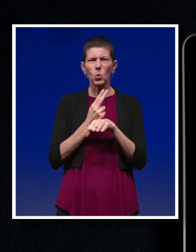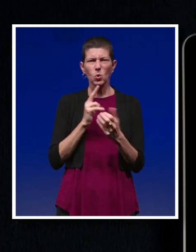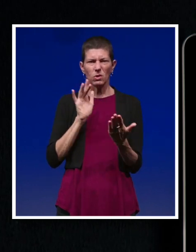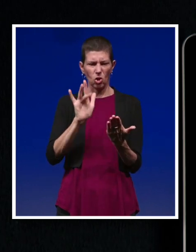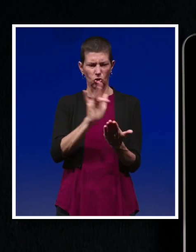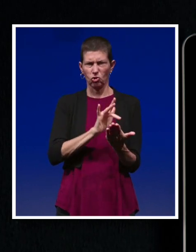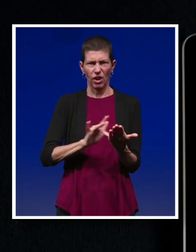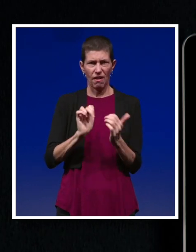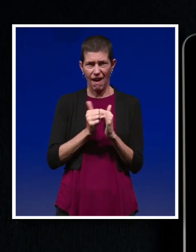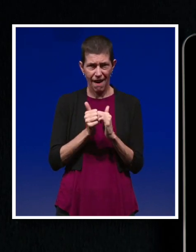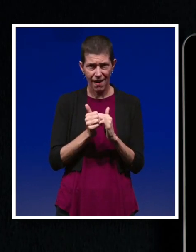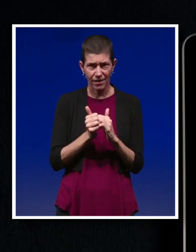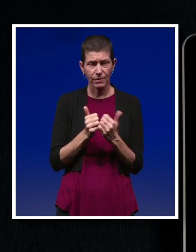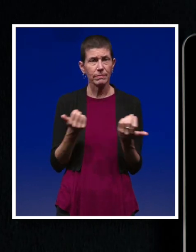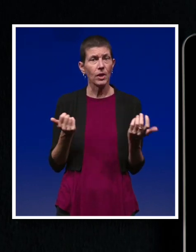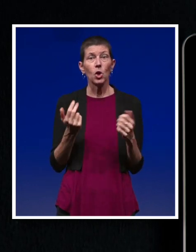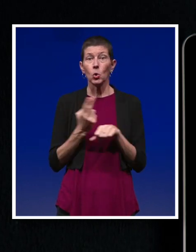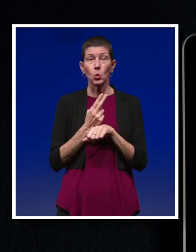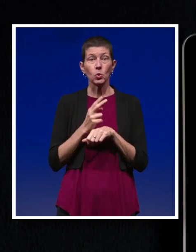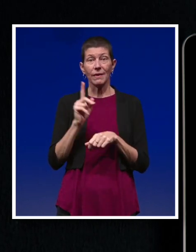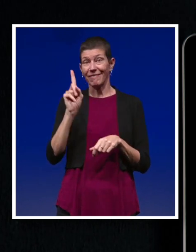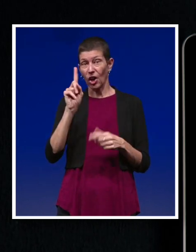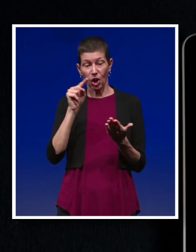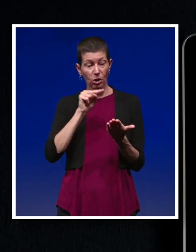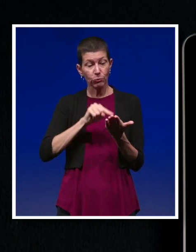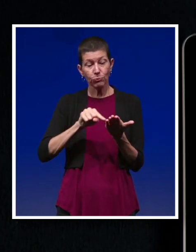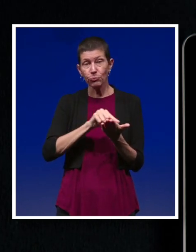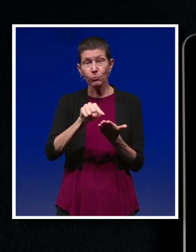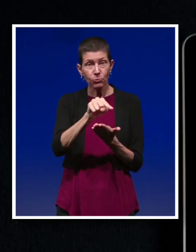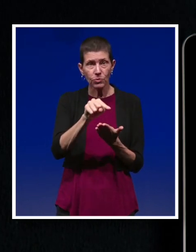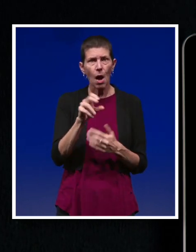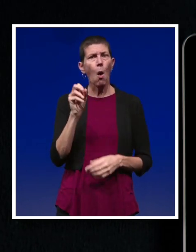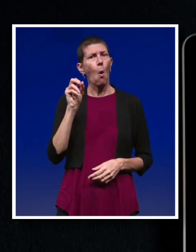To utilize a touch screen, you can use your finger.